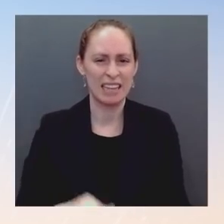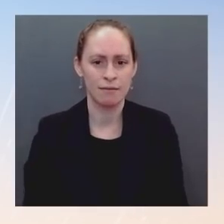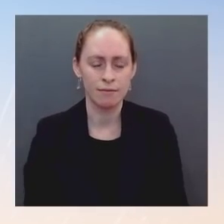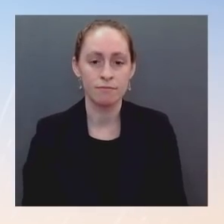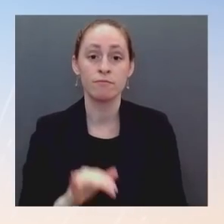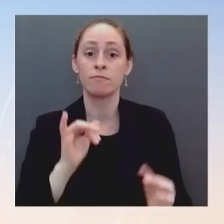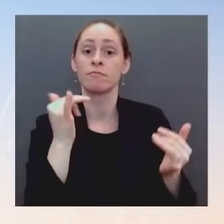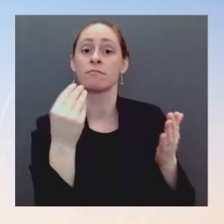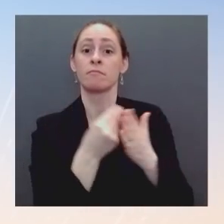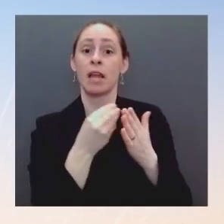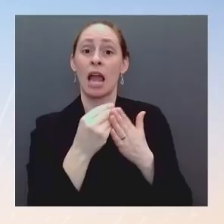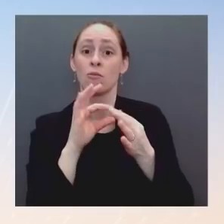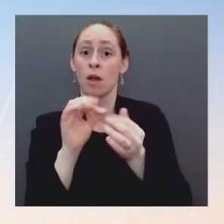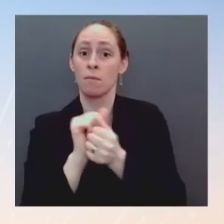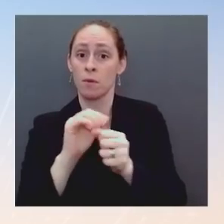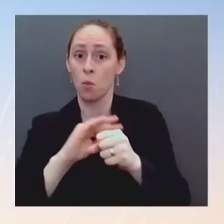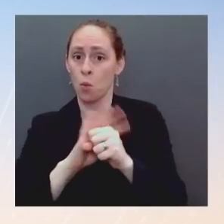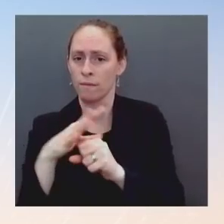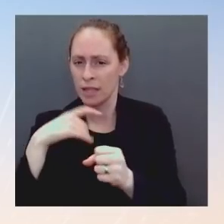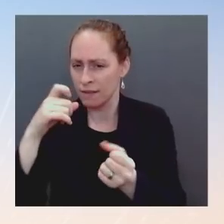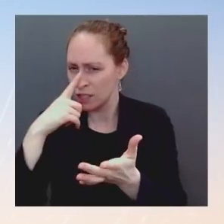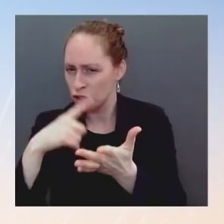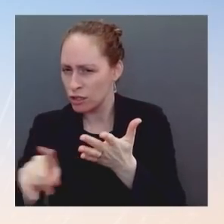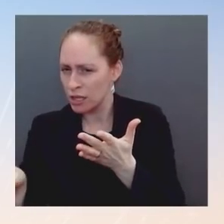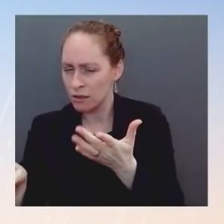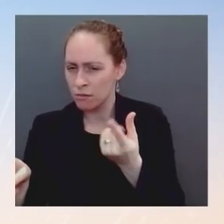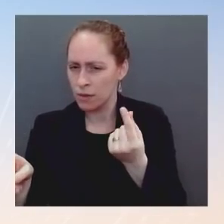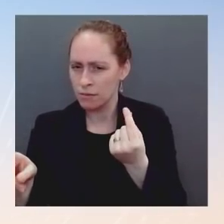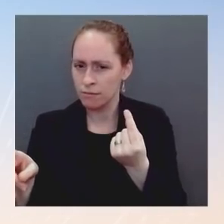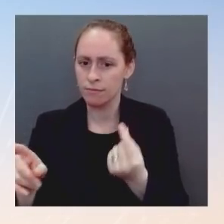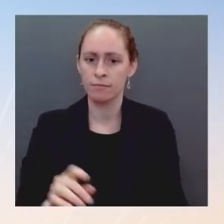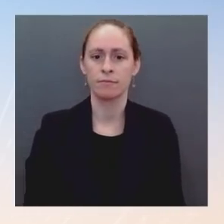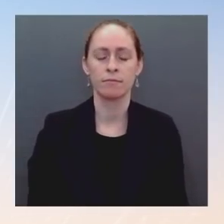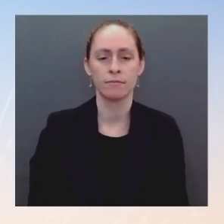There have been areas of some flexibility in terms of how funding has been spent for schools